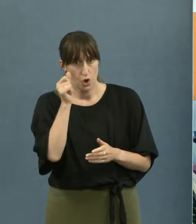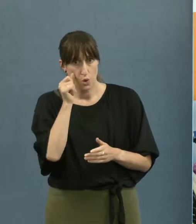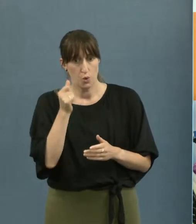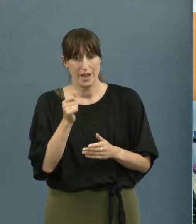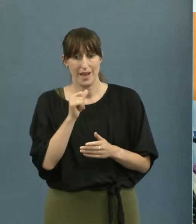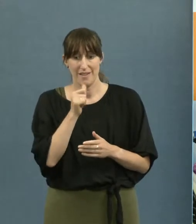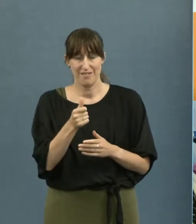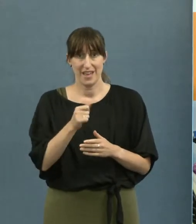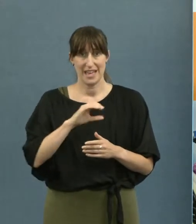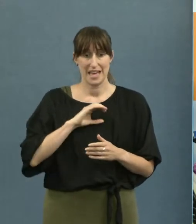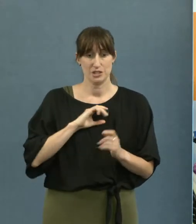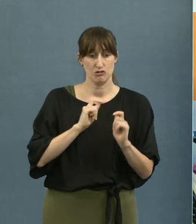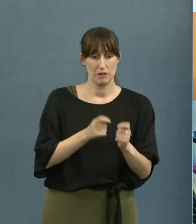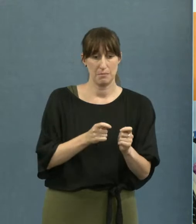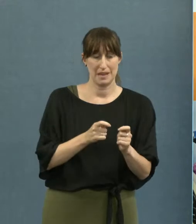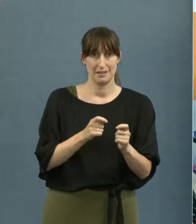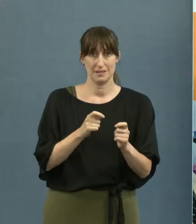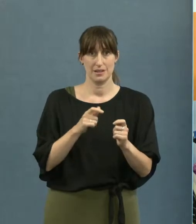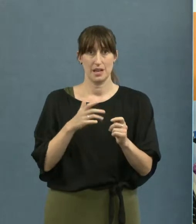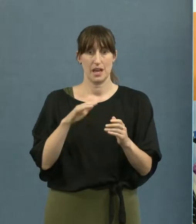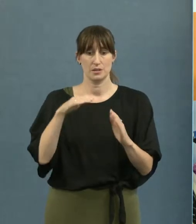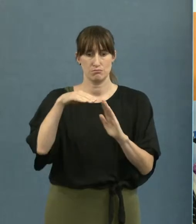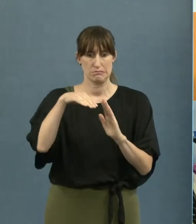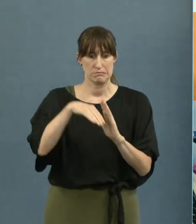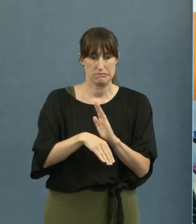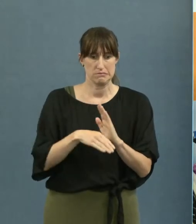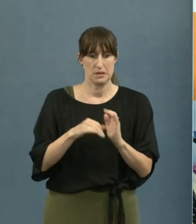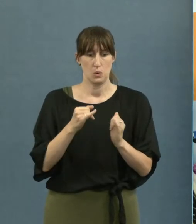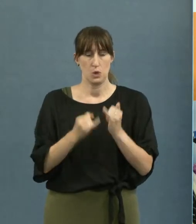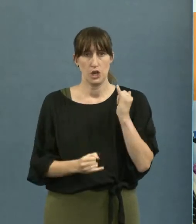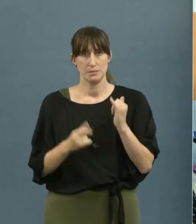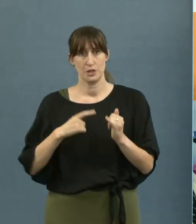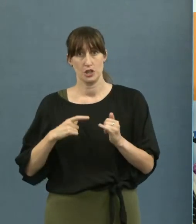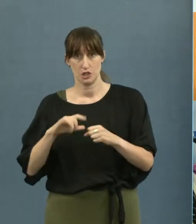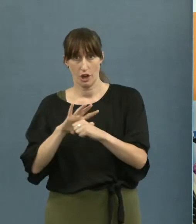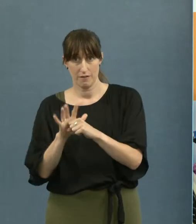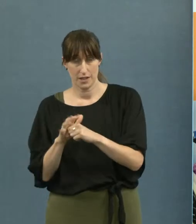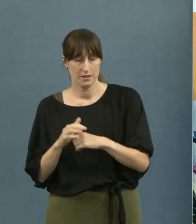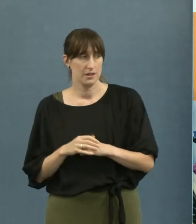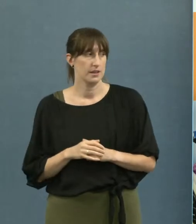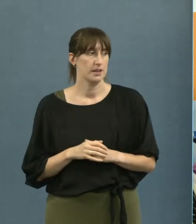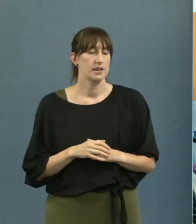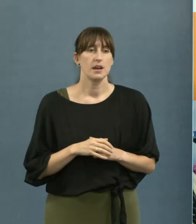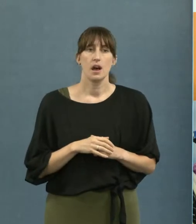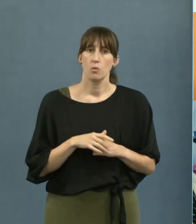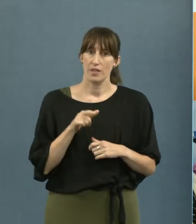the current outbreak for that information to have been collated and analysed but I know that they will be doing i.